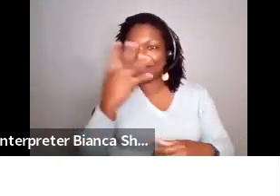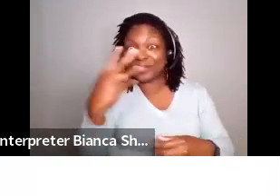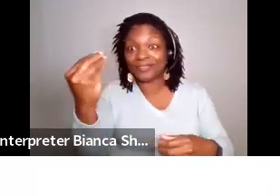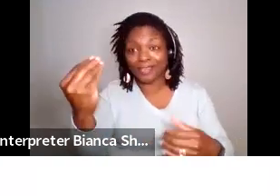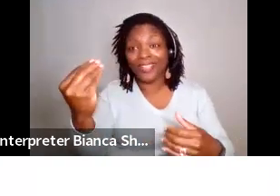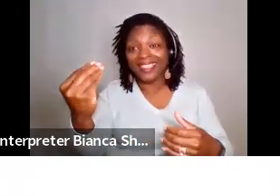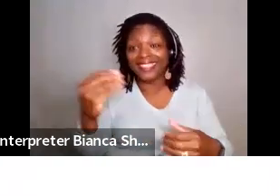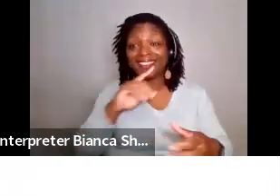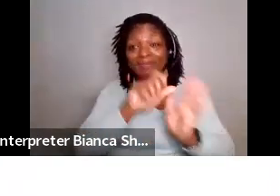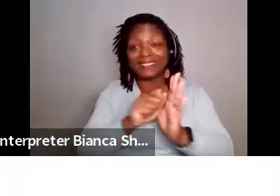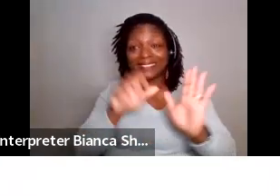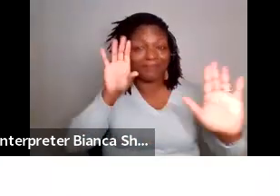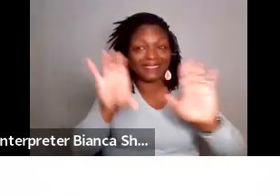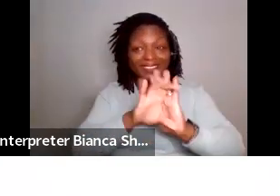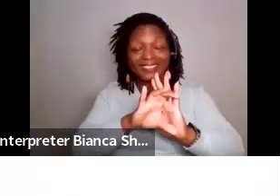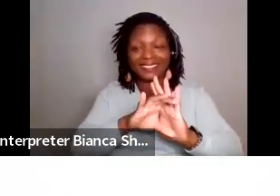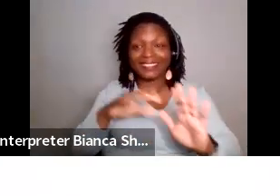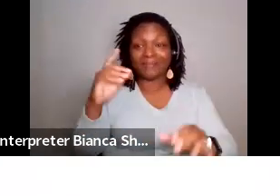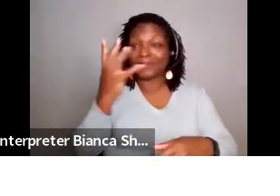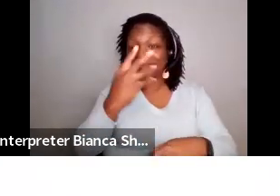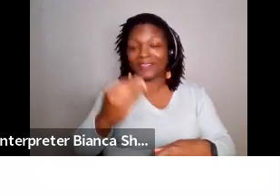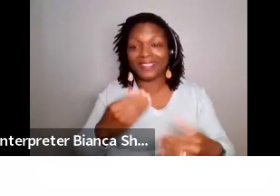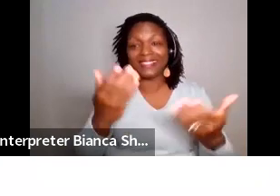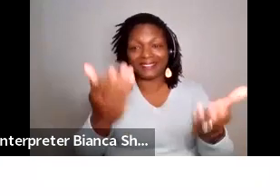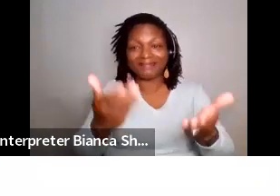I know you may not be on camera. But tell the audience hello this morning.